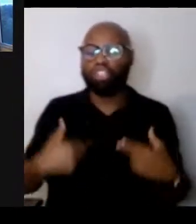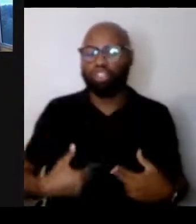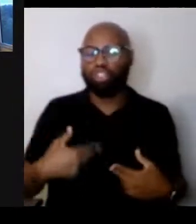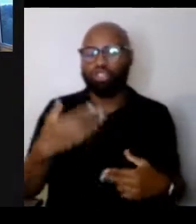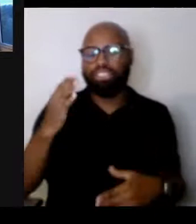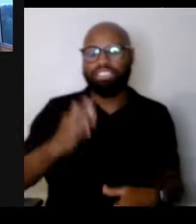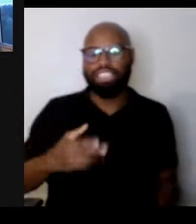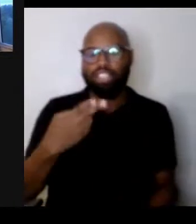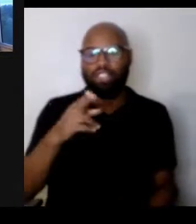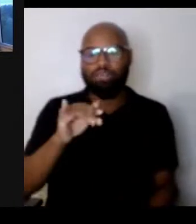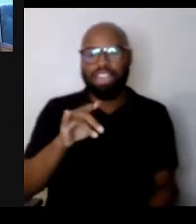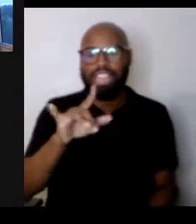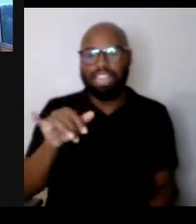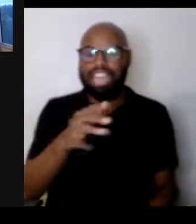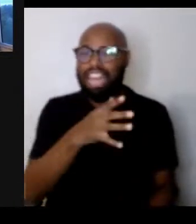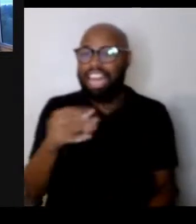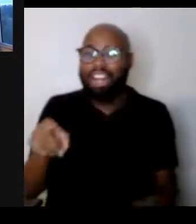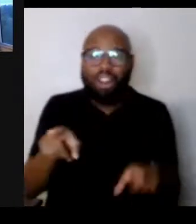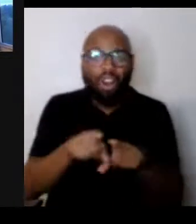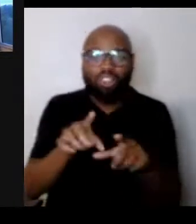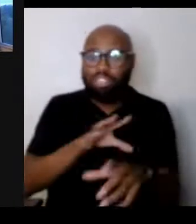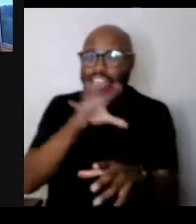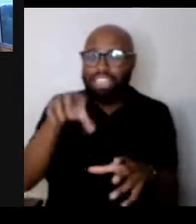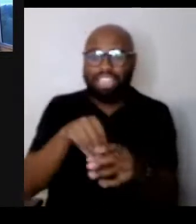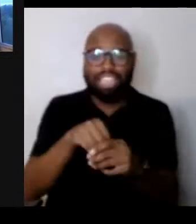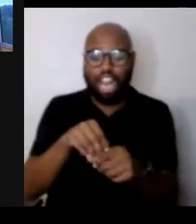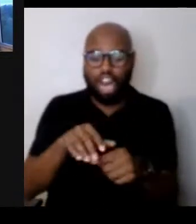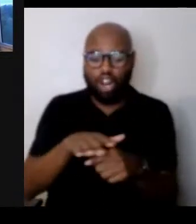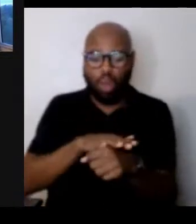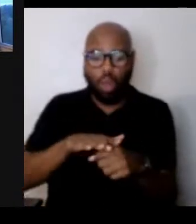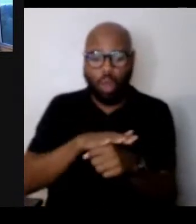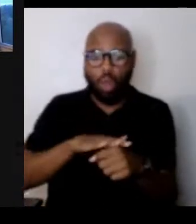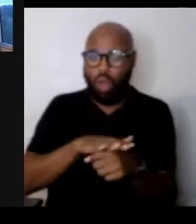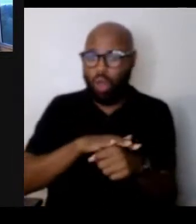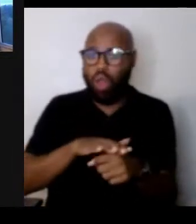and get engaged locally in immigrant rights organizations or in your community.